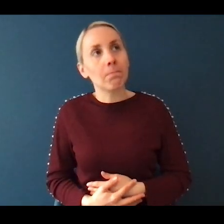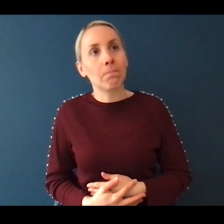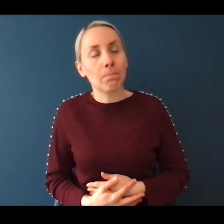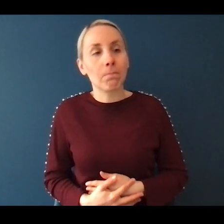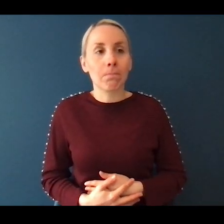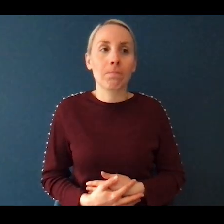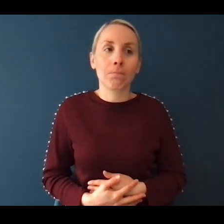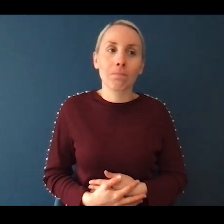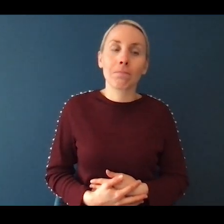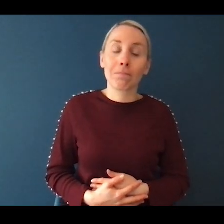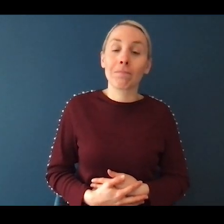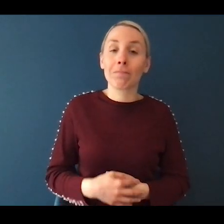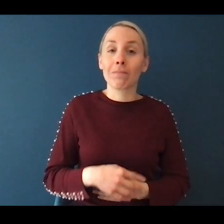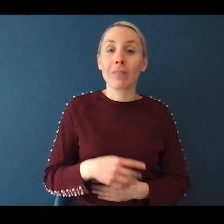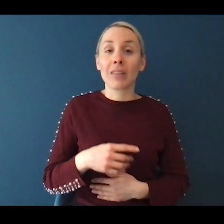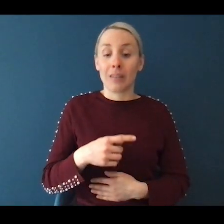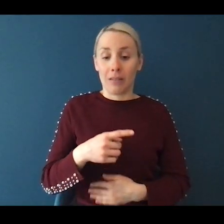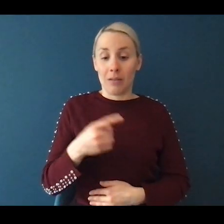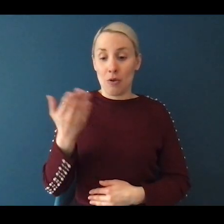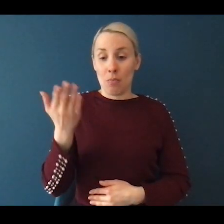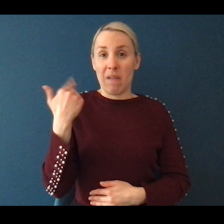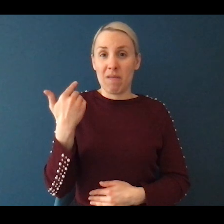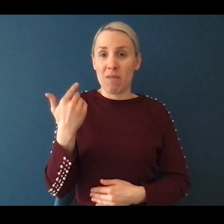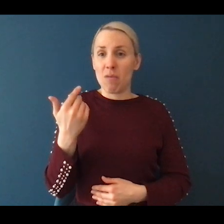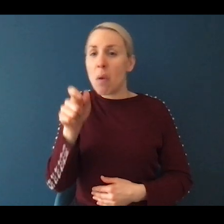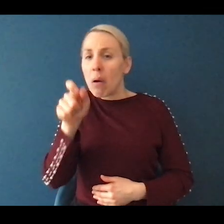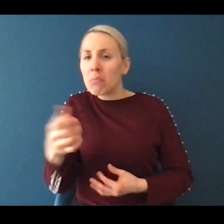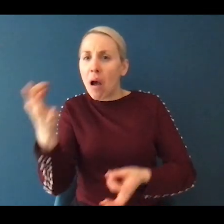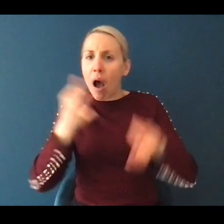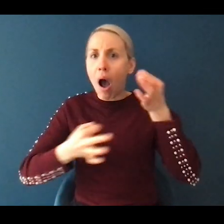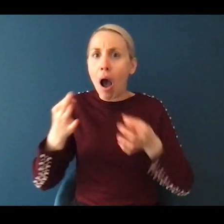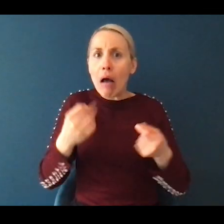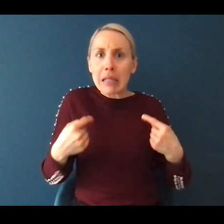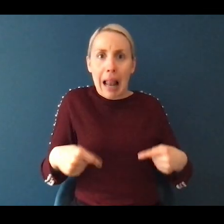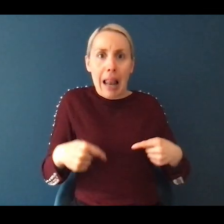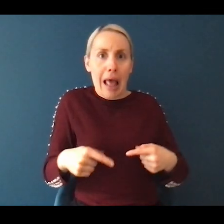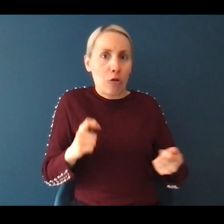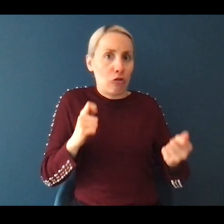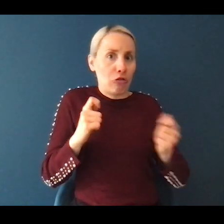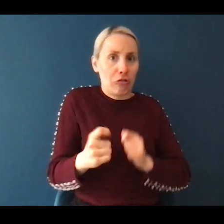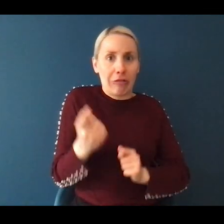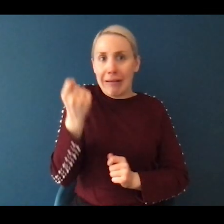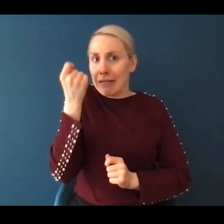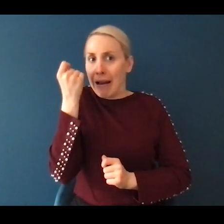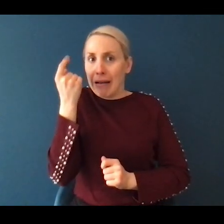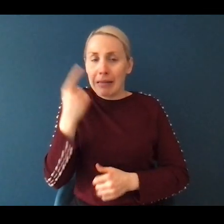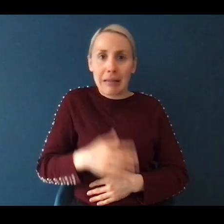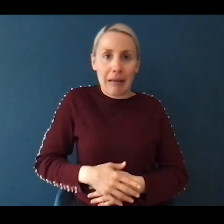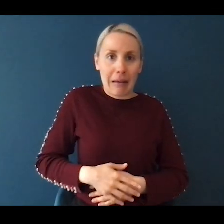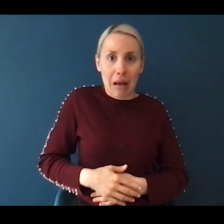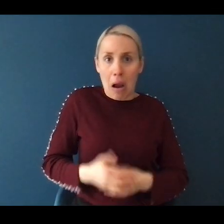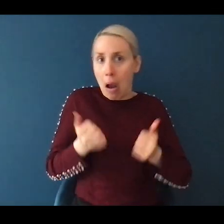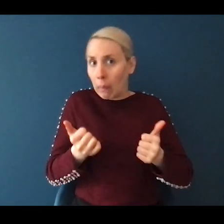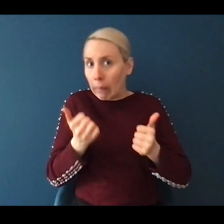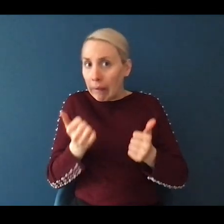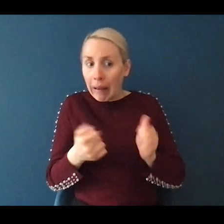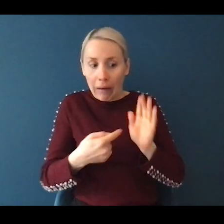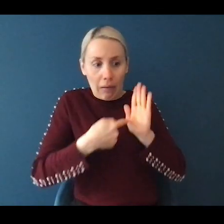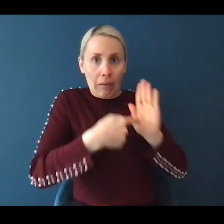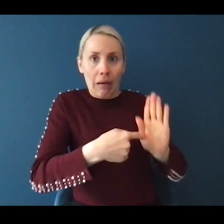with a very solid idea it changes during that period is that okay and I think